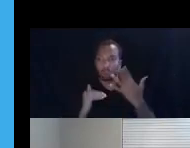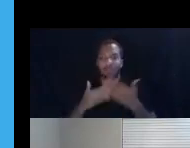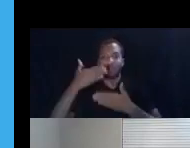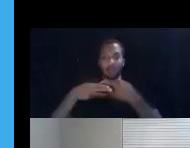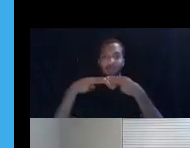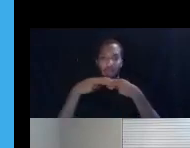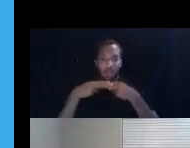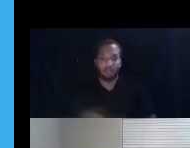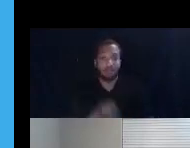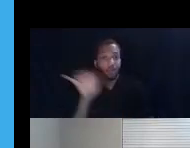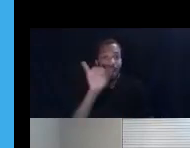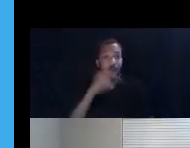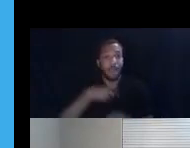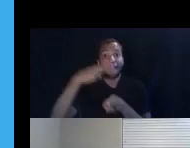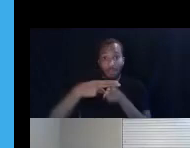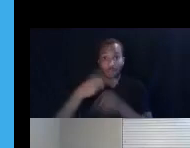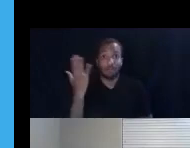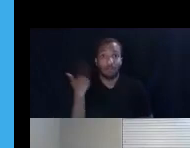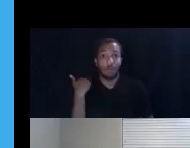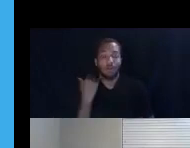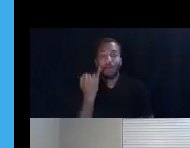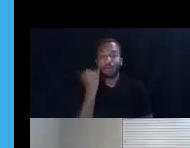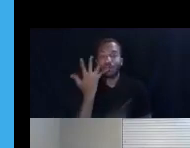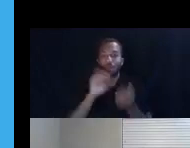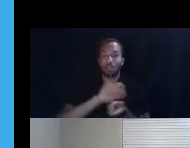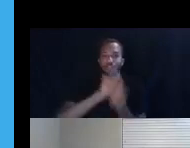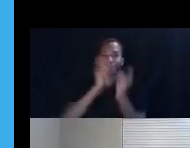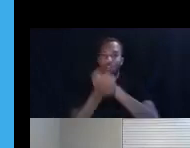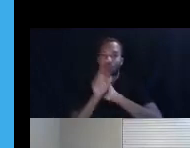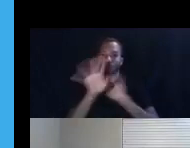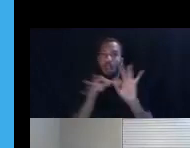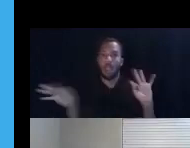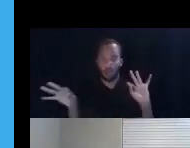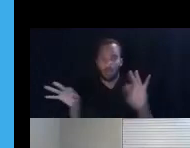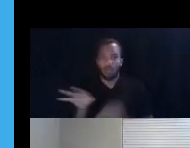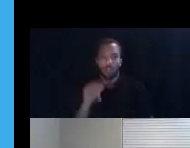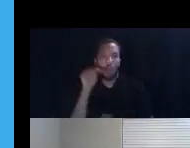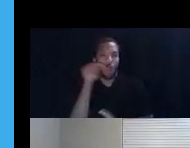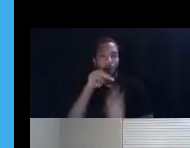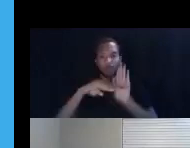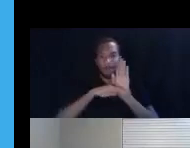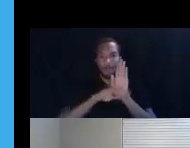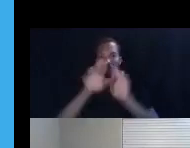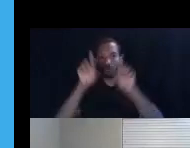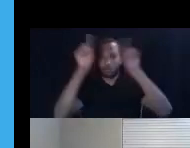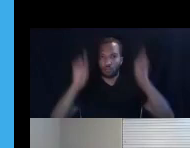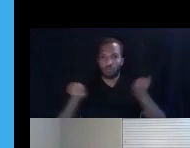As I mentioned before, for interpretation, you'll look for the globe on the bottom of your screen and click the language that you want to hear today.